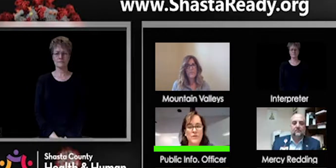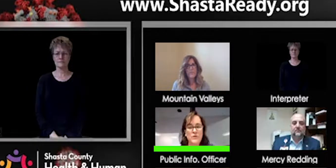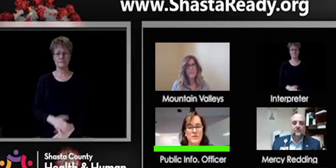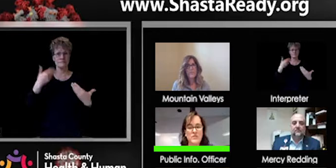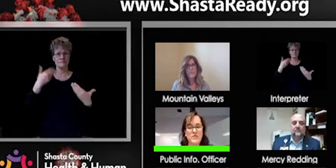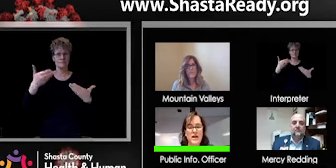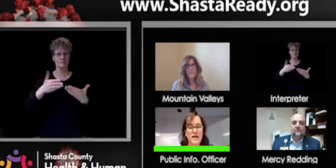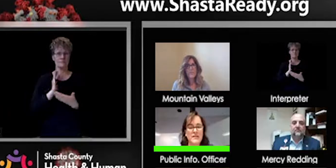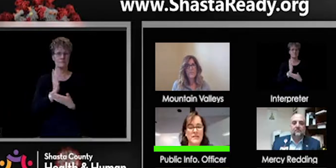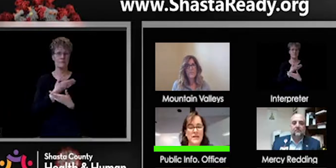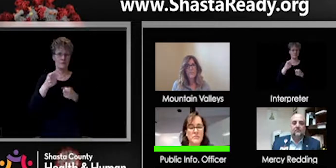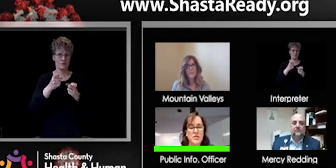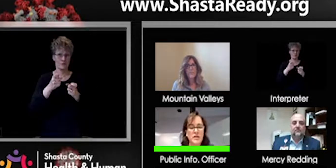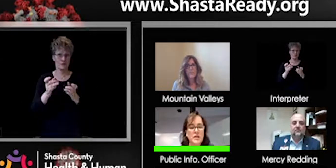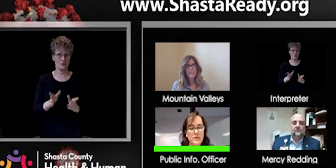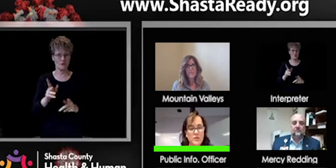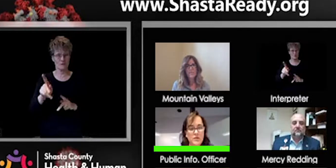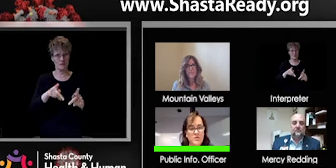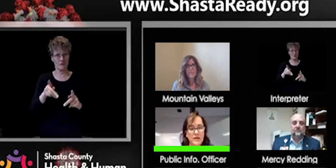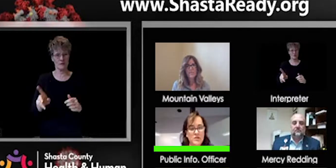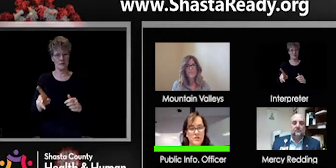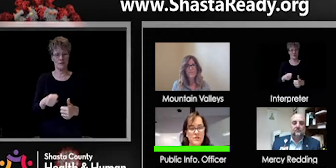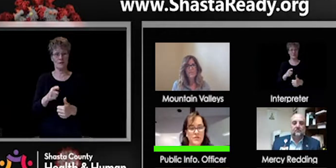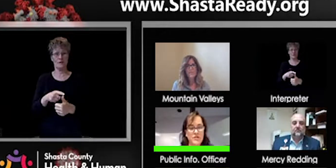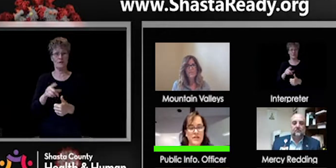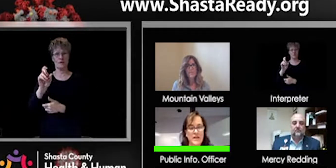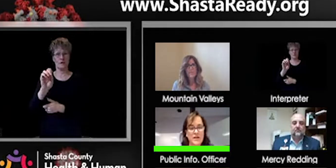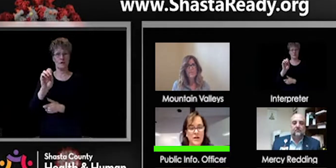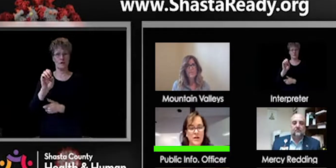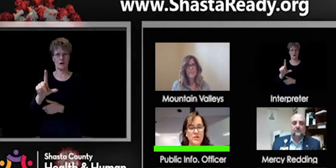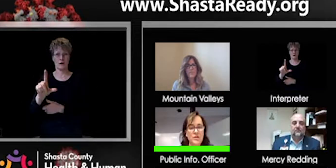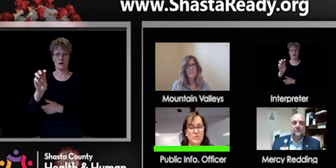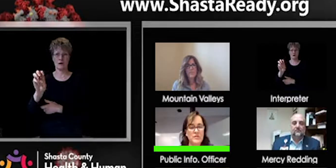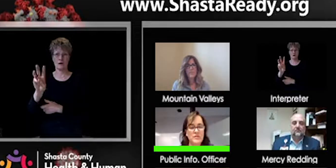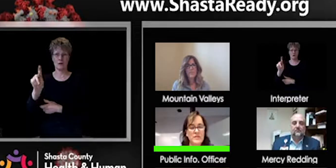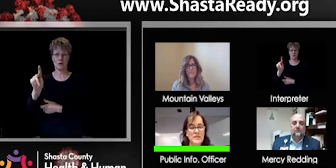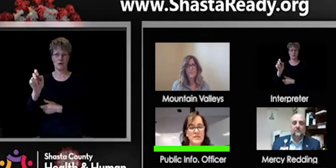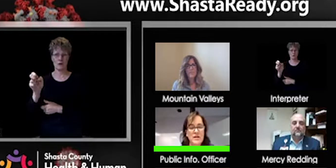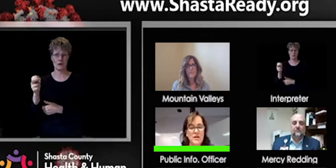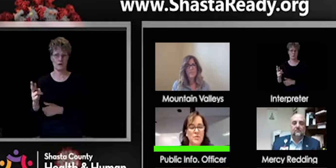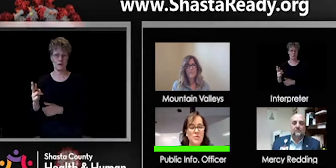We’ve got Donnell Ewert, the Director of Shasta County Health and Human Services. We’ve